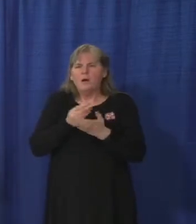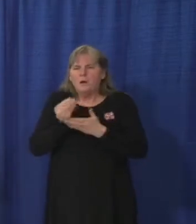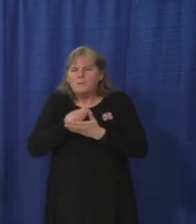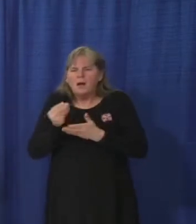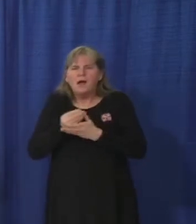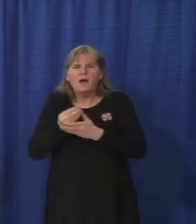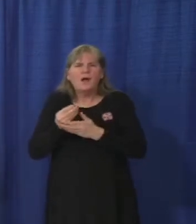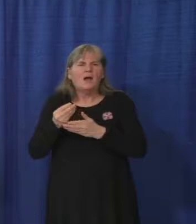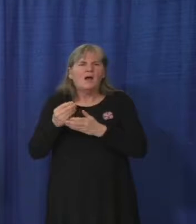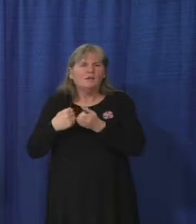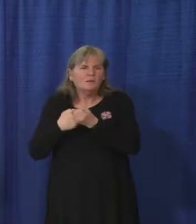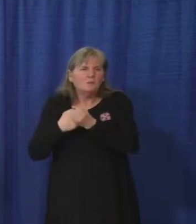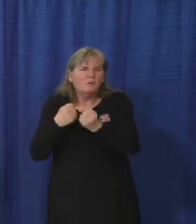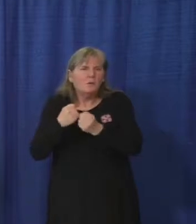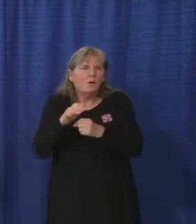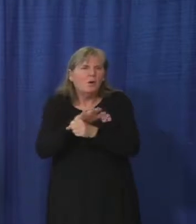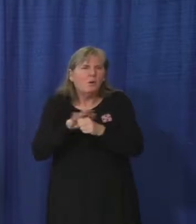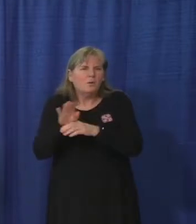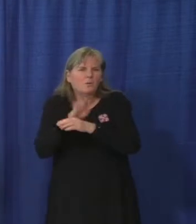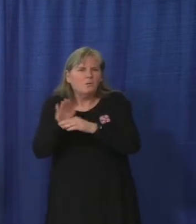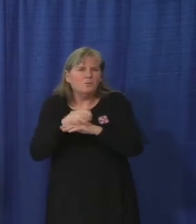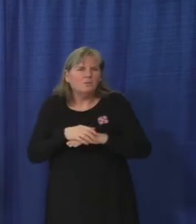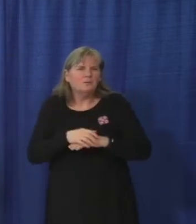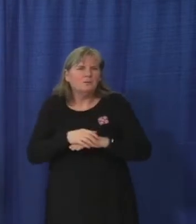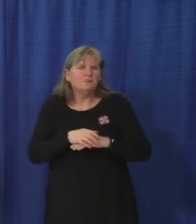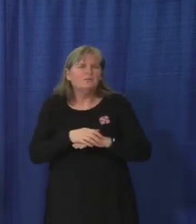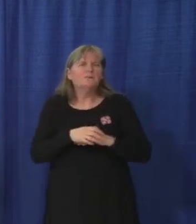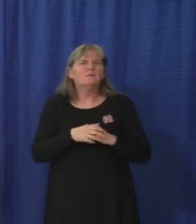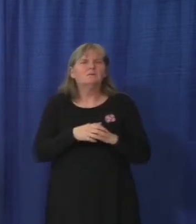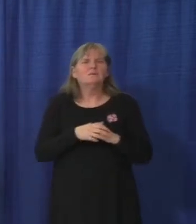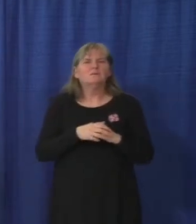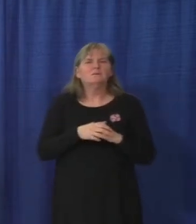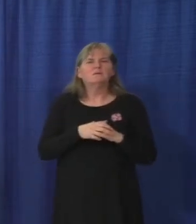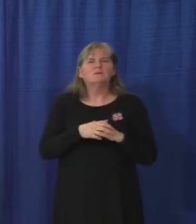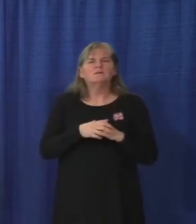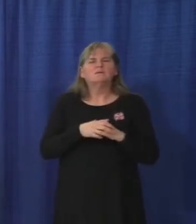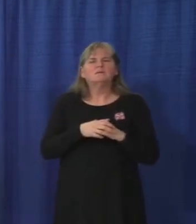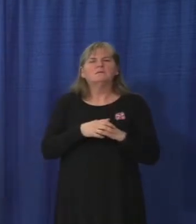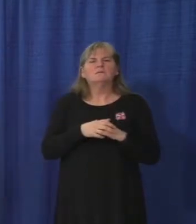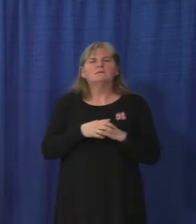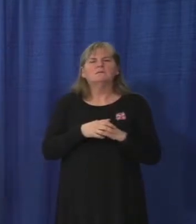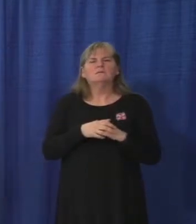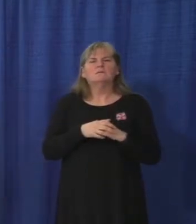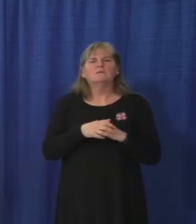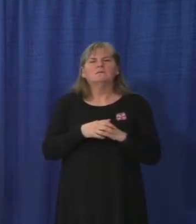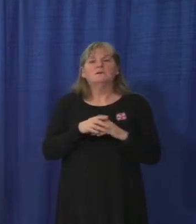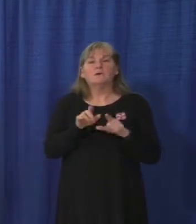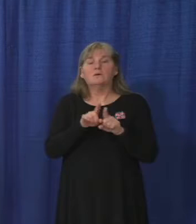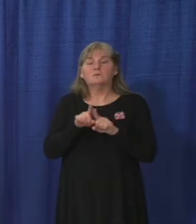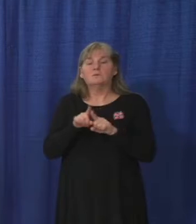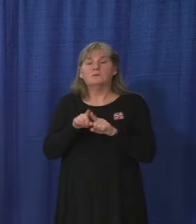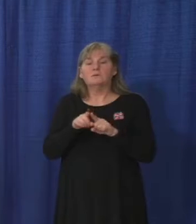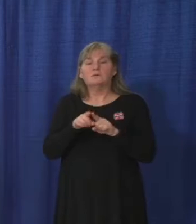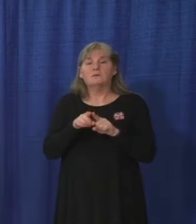off the heels of the fact that we just, this morning we seen